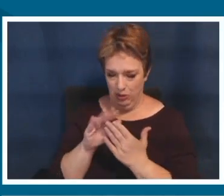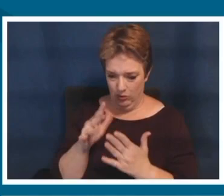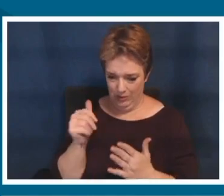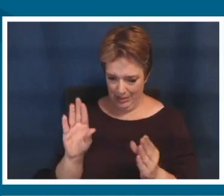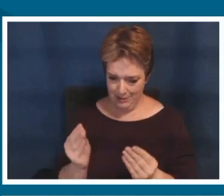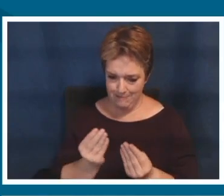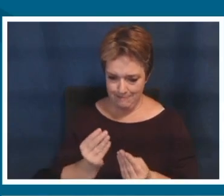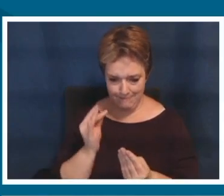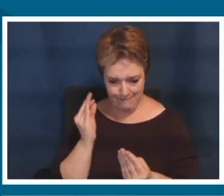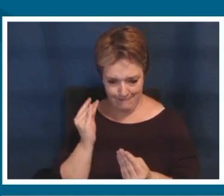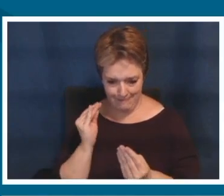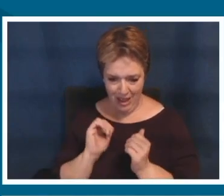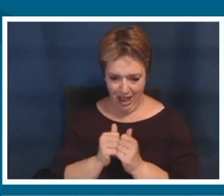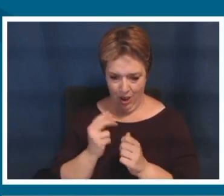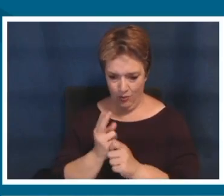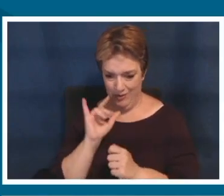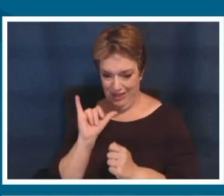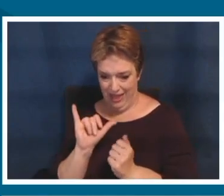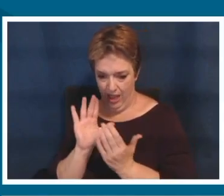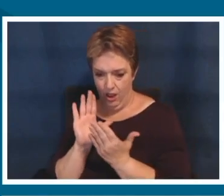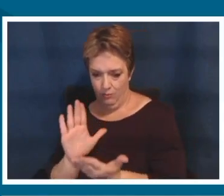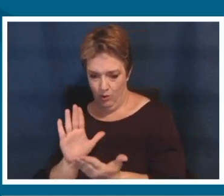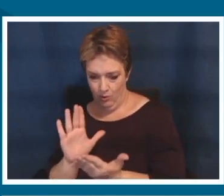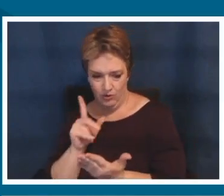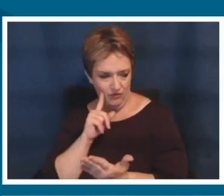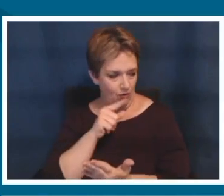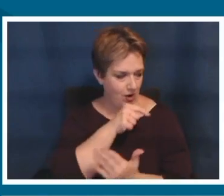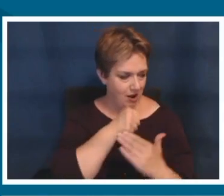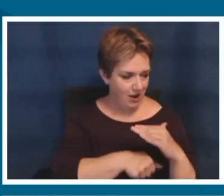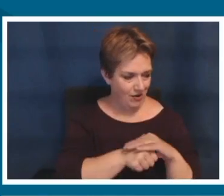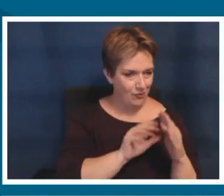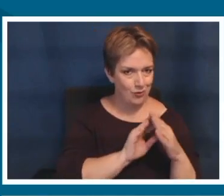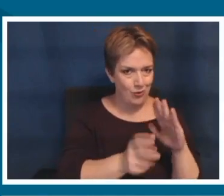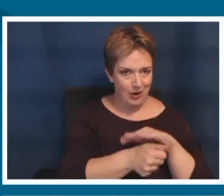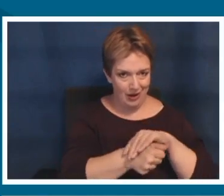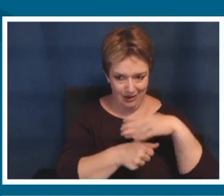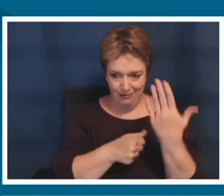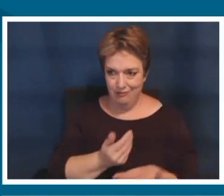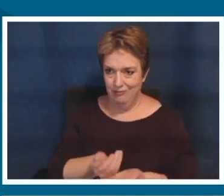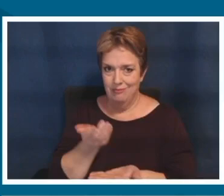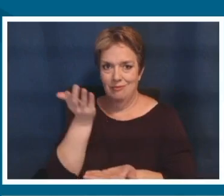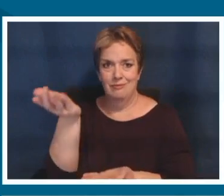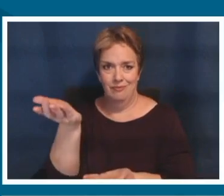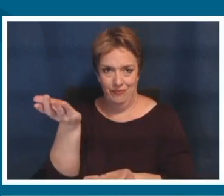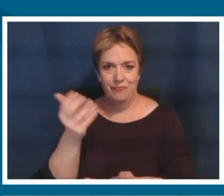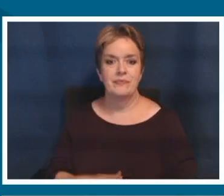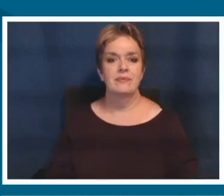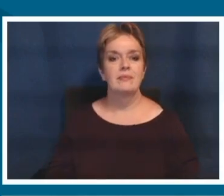story last but not least students did the all